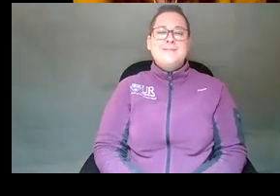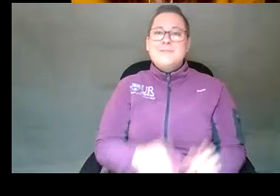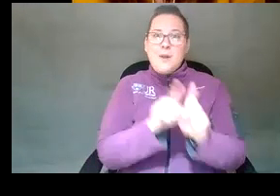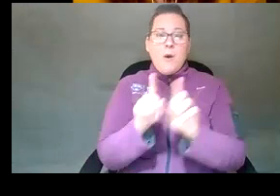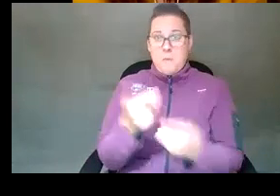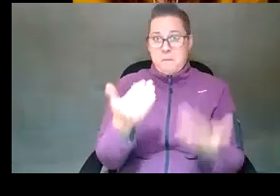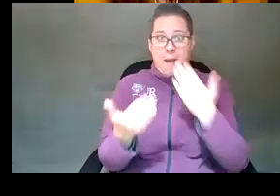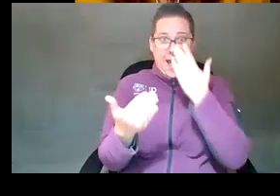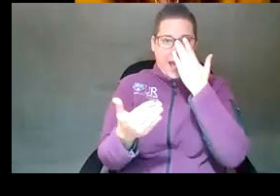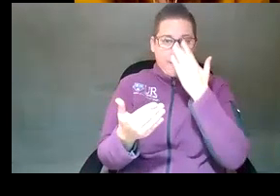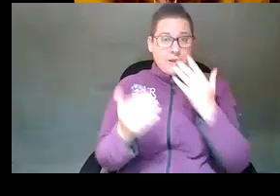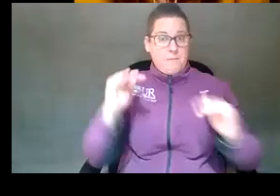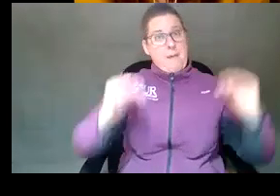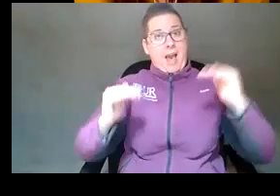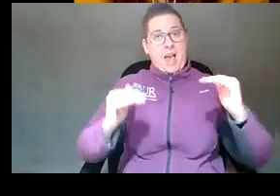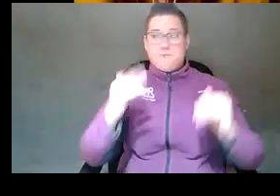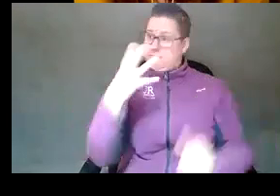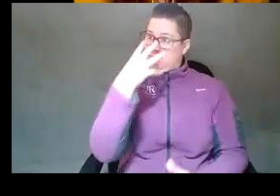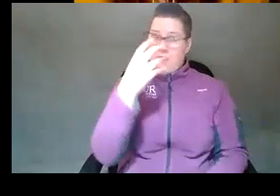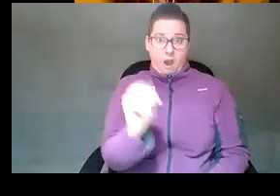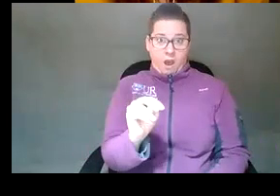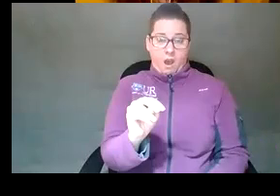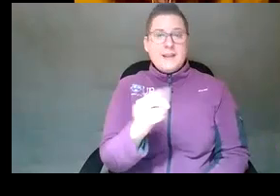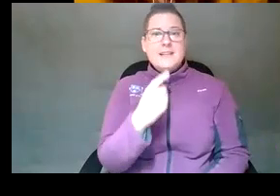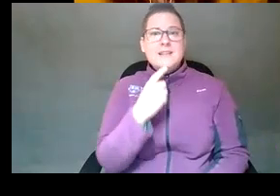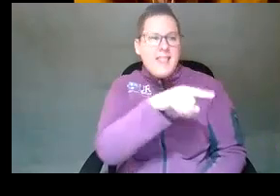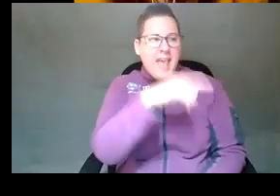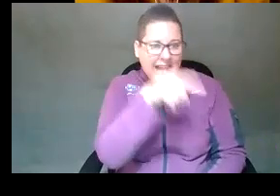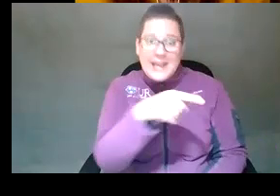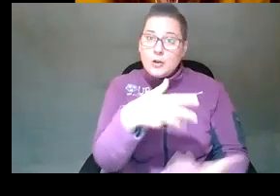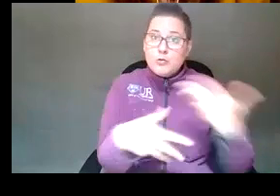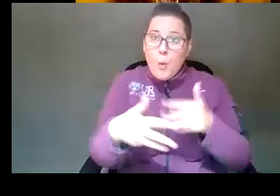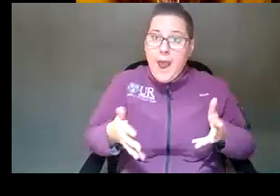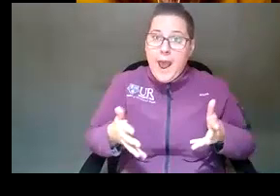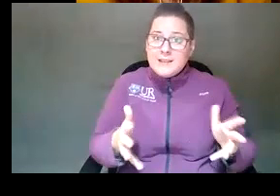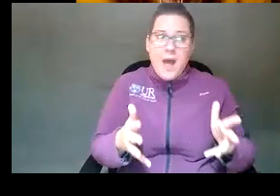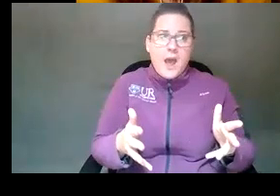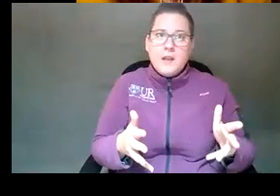so one provider noted that for working with a child with social anxiety turning off the video